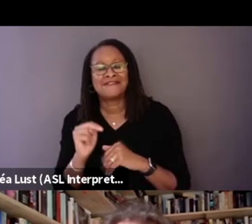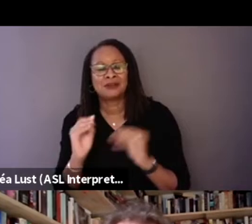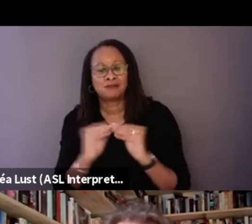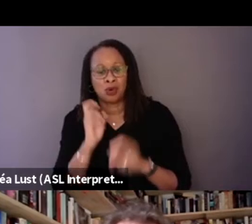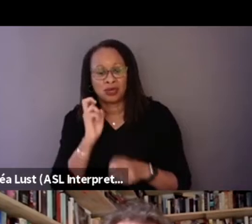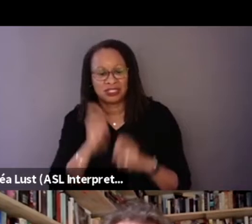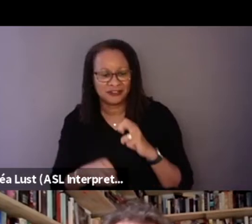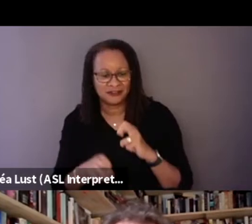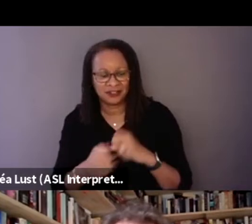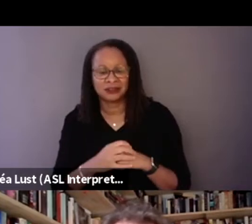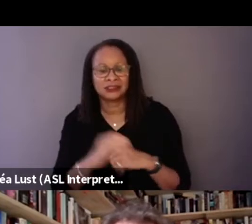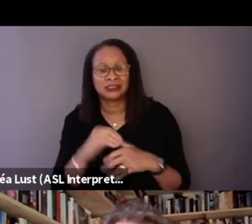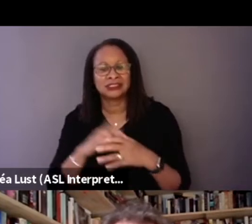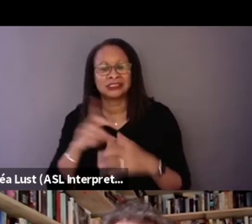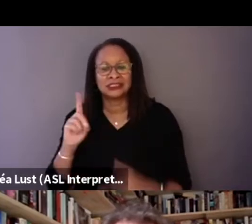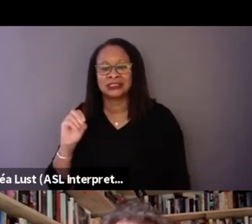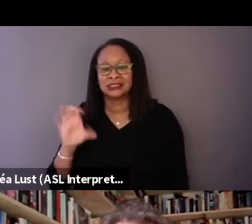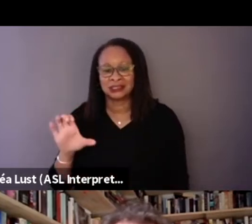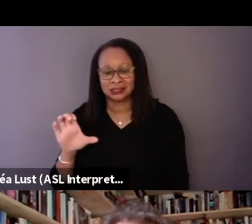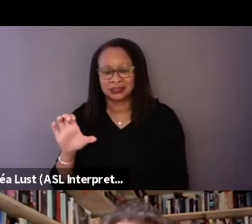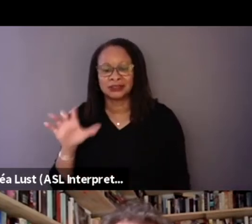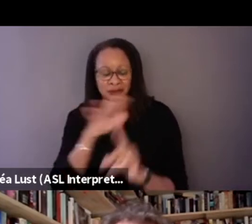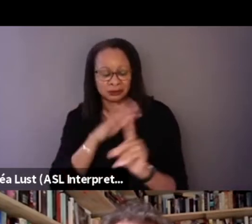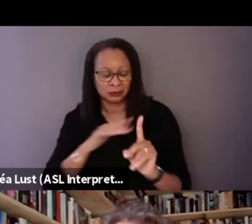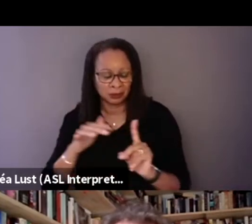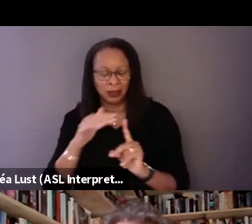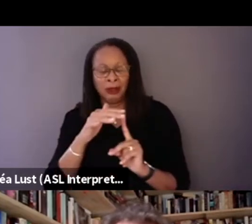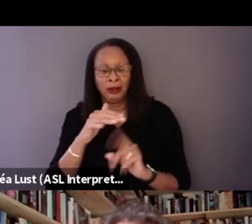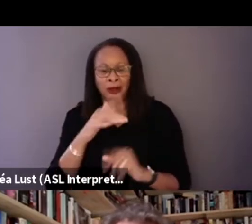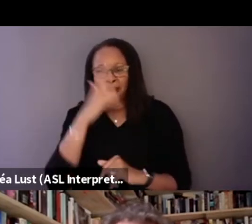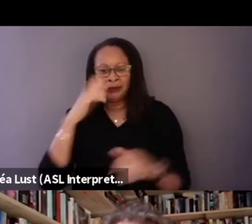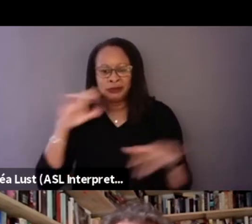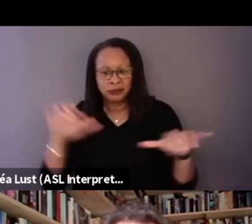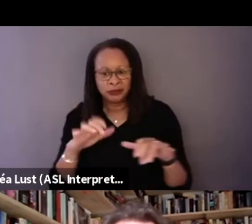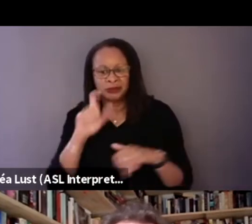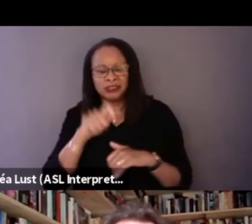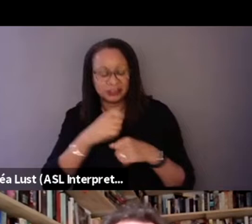in the documentary arena because you do have to make choices